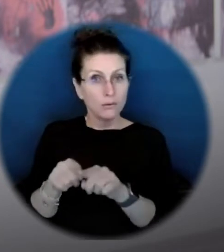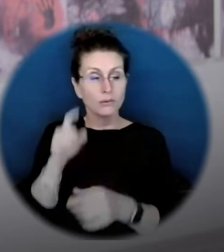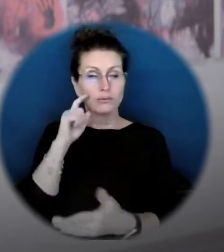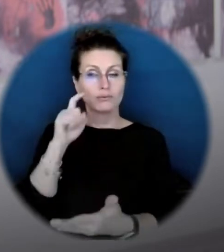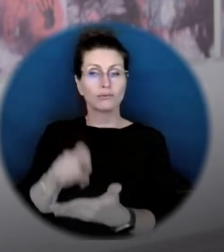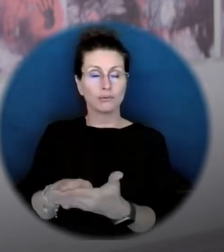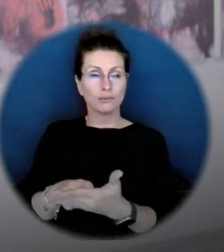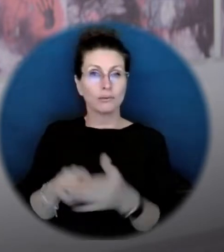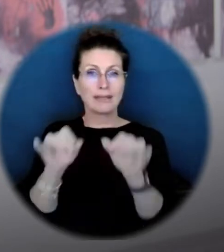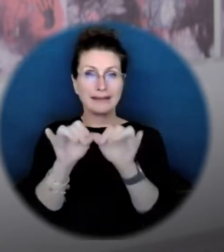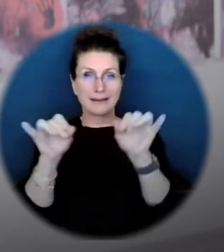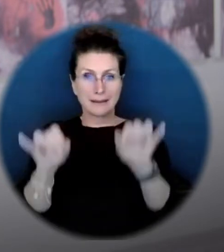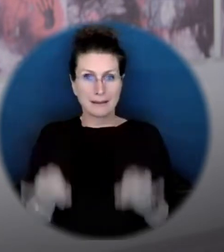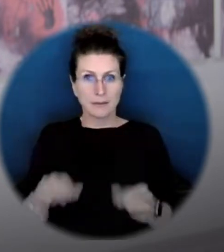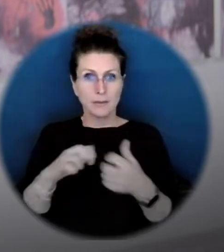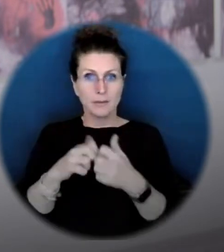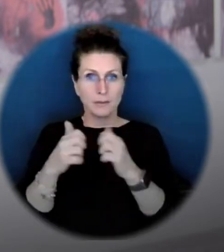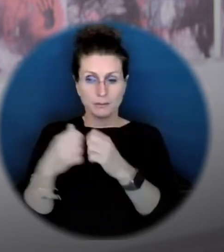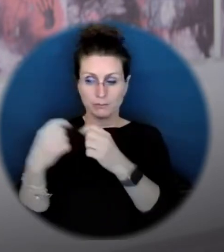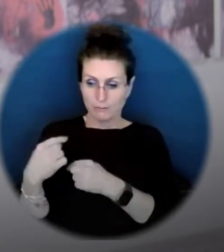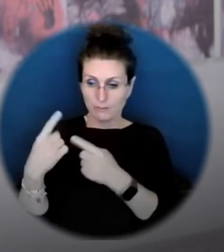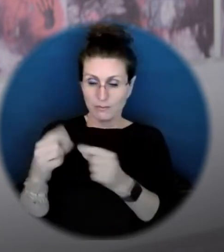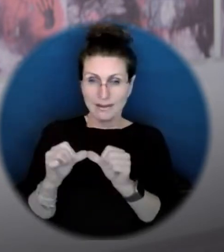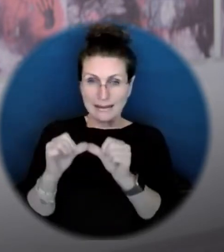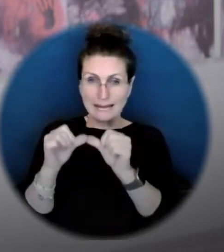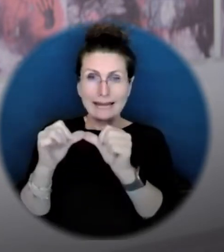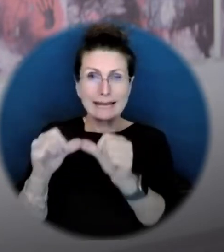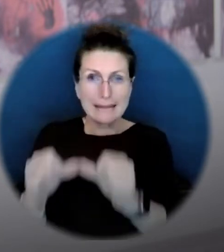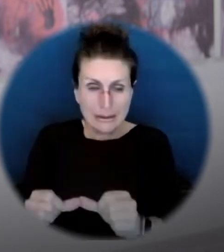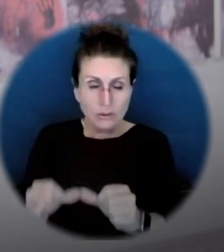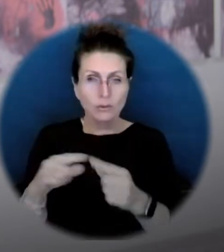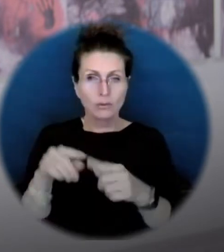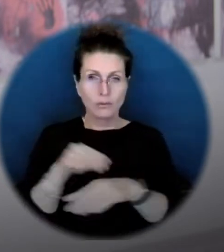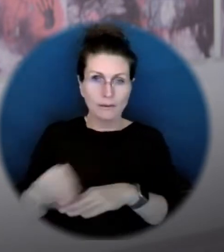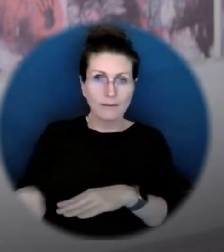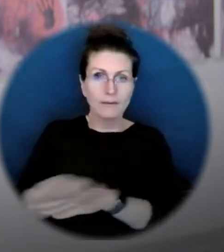that this systemic issue continues to impact our society.